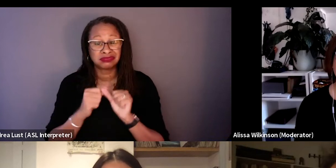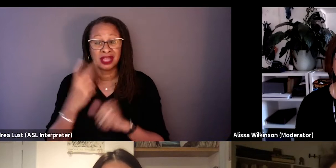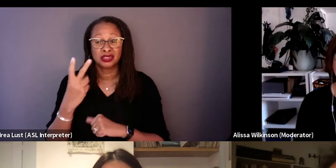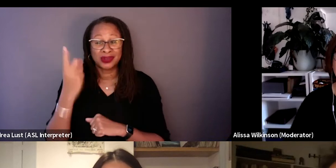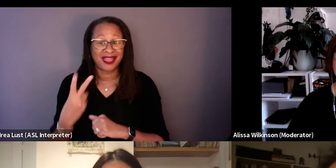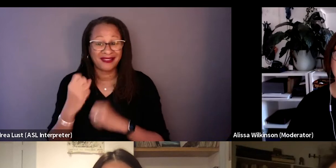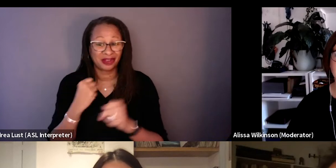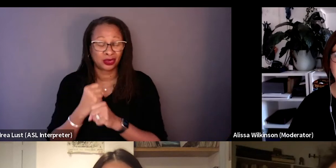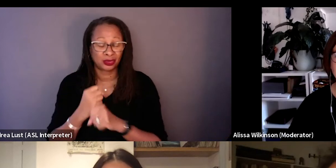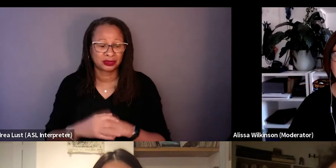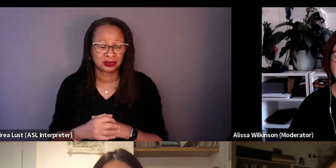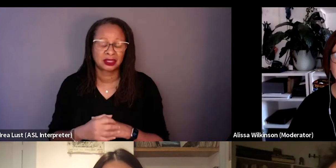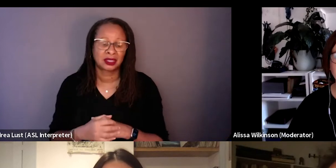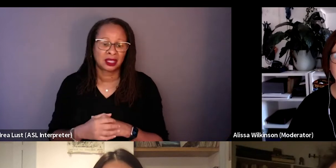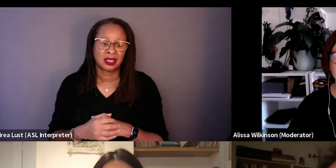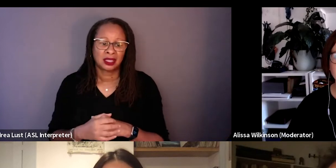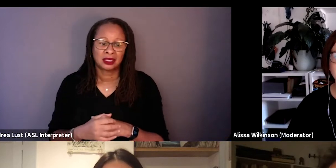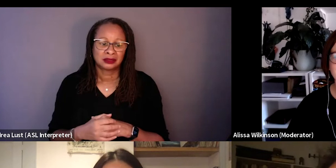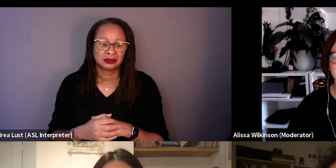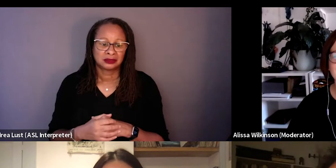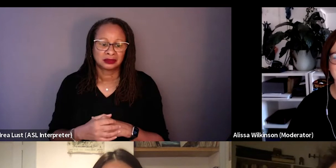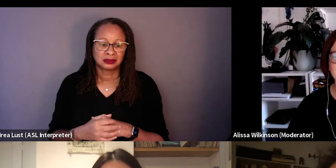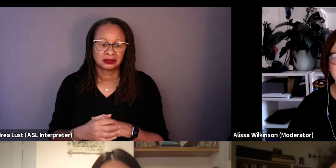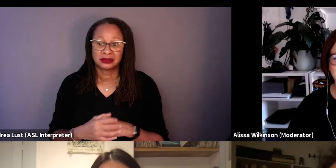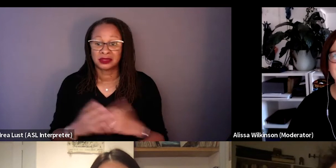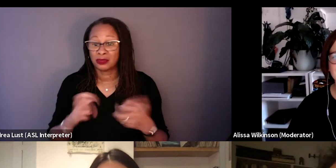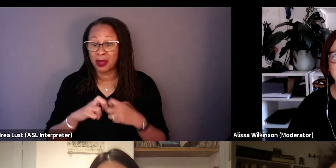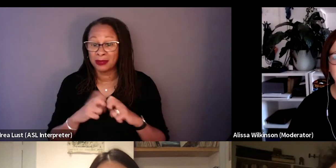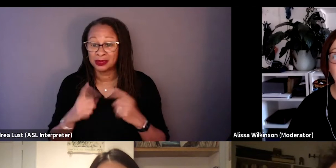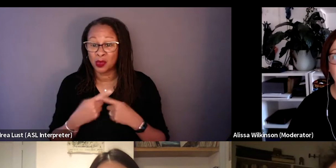are always the problem. When do you end? What is, what is your end?